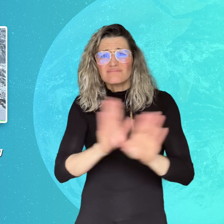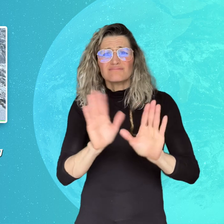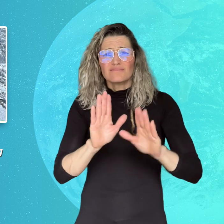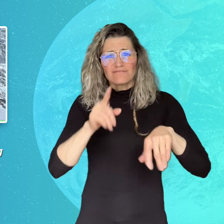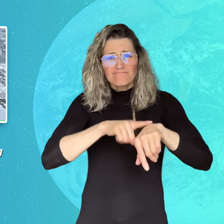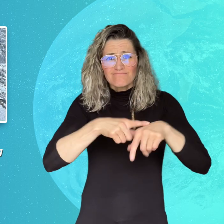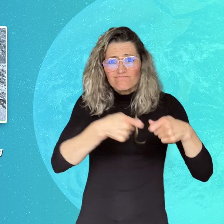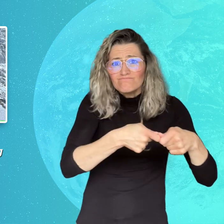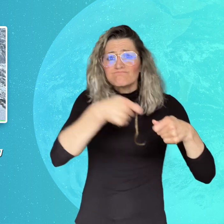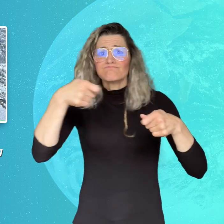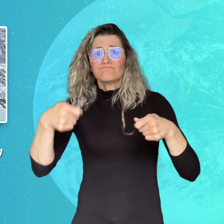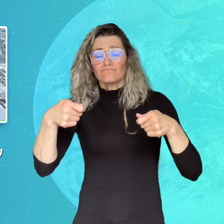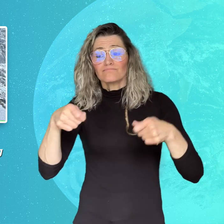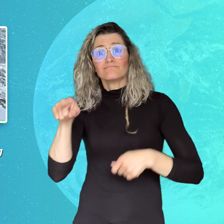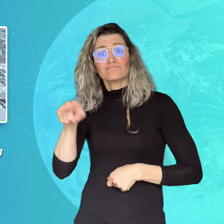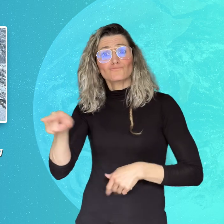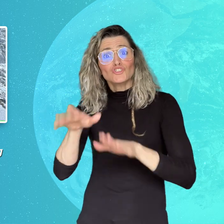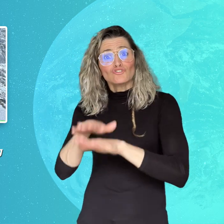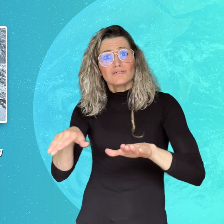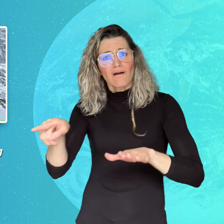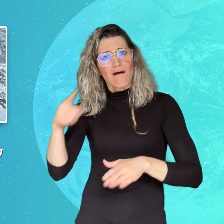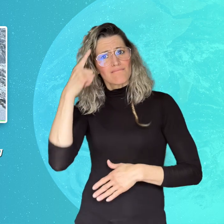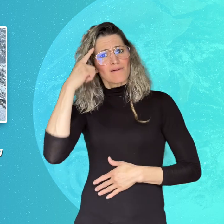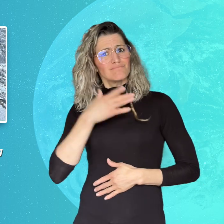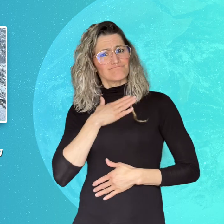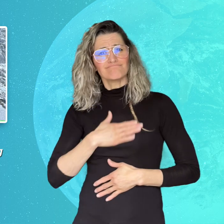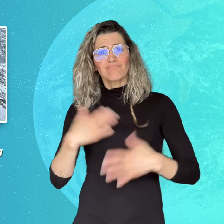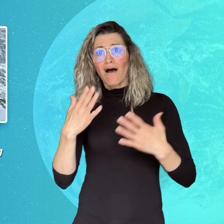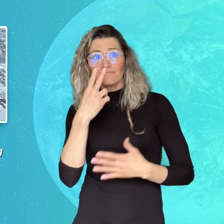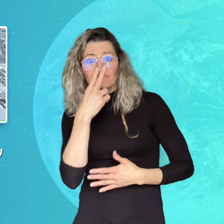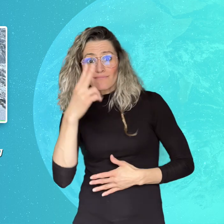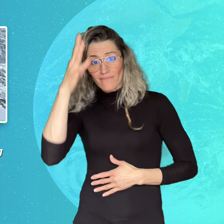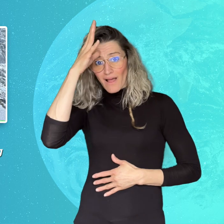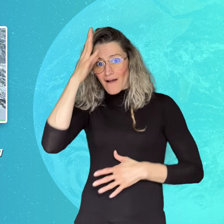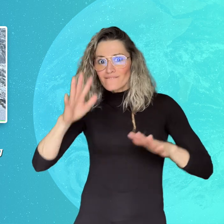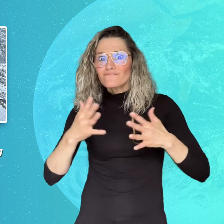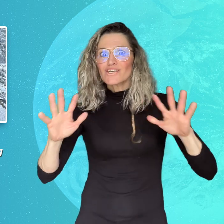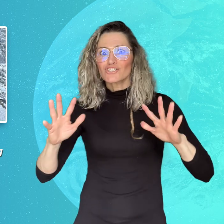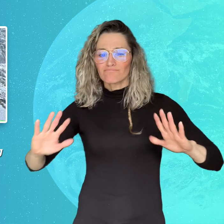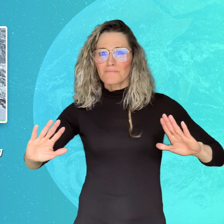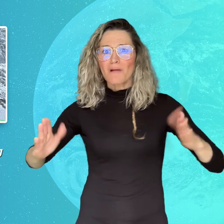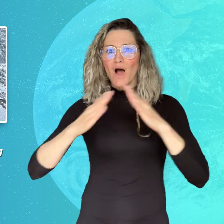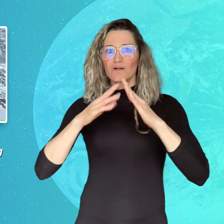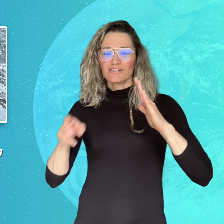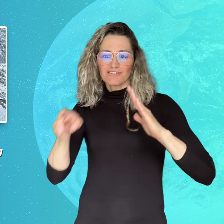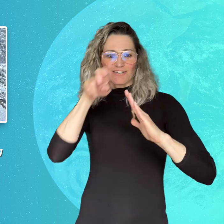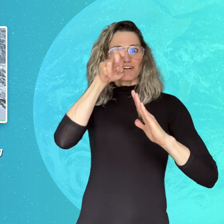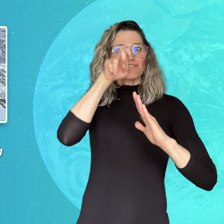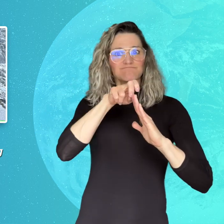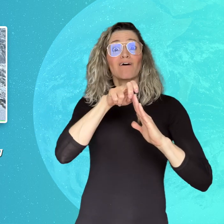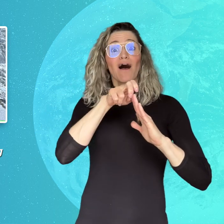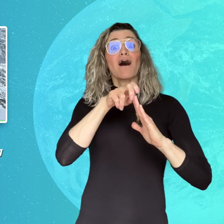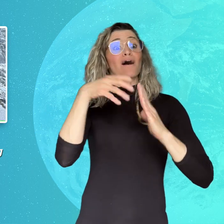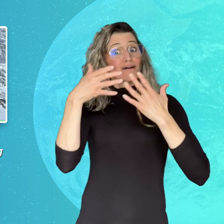father at the Kuala Lumpur airport soon after his successful climb